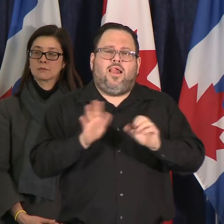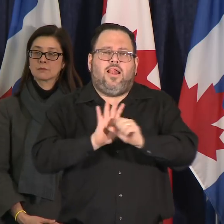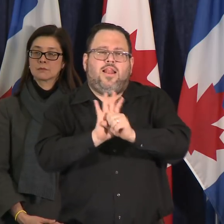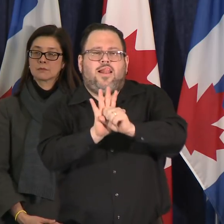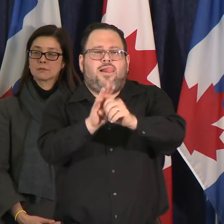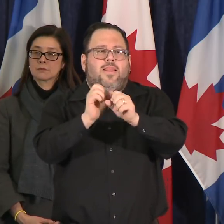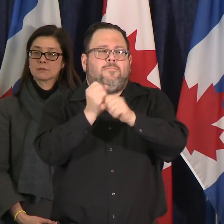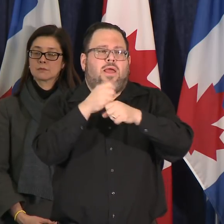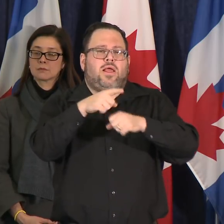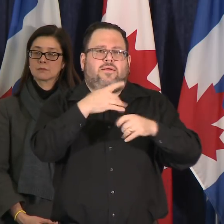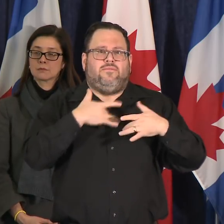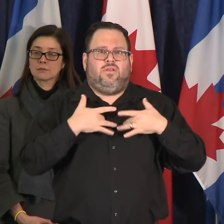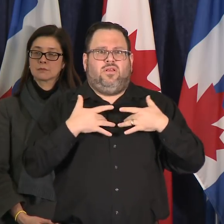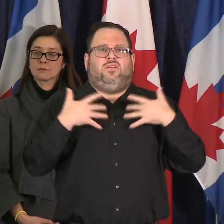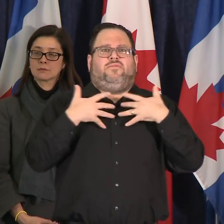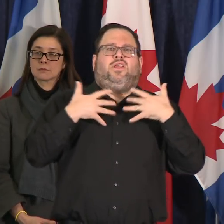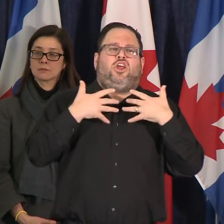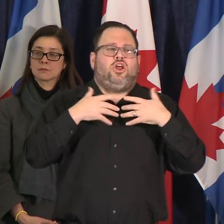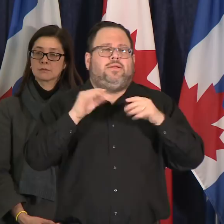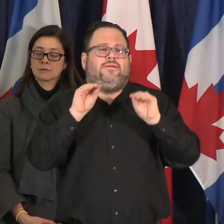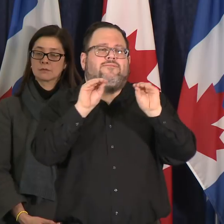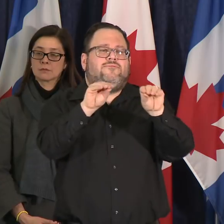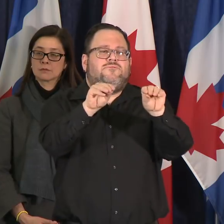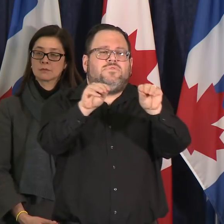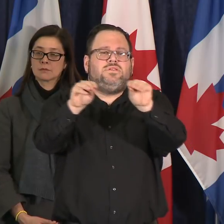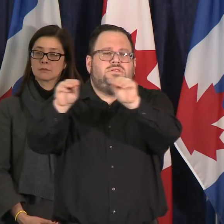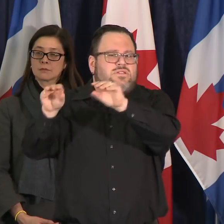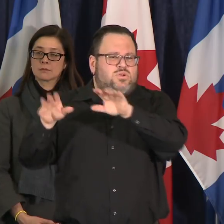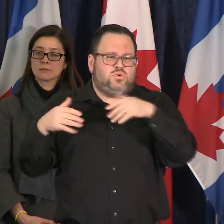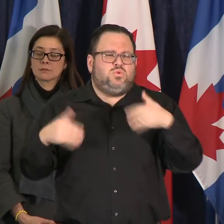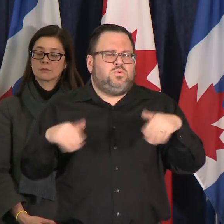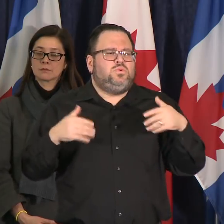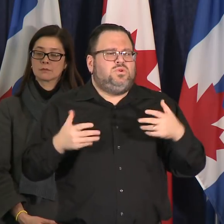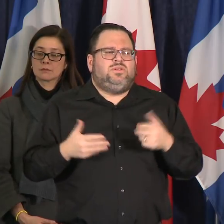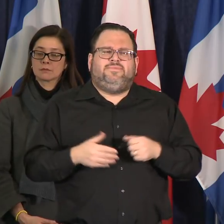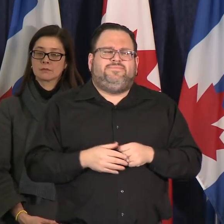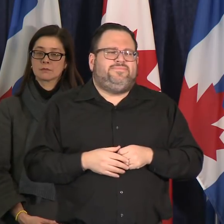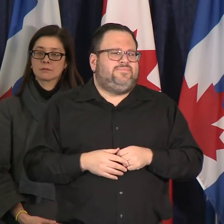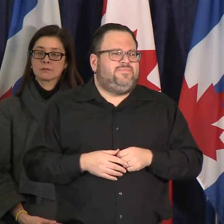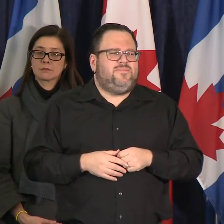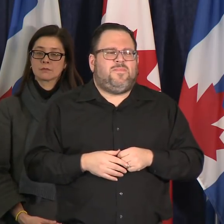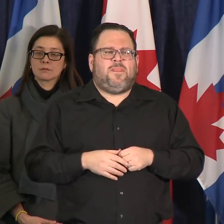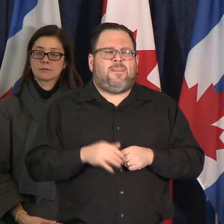so the conversation I had yesterday is really one of awareness I know that the